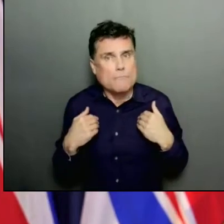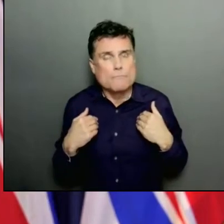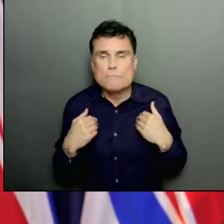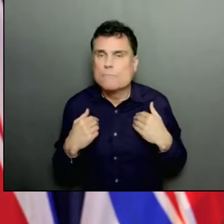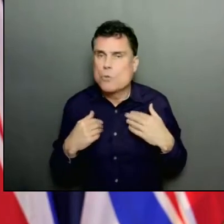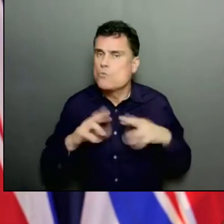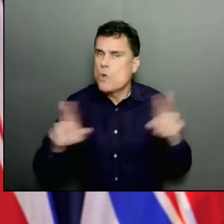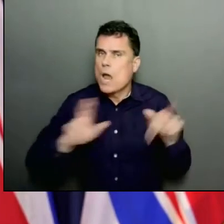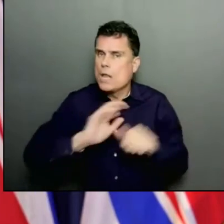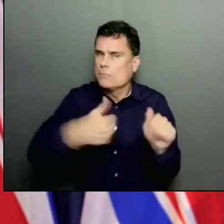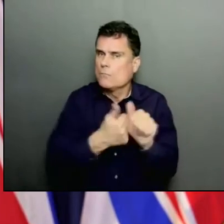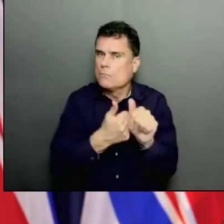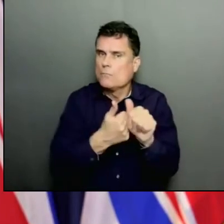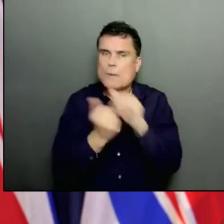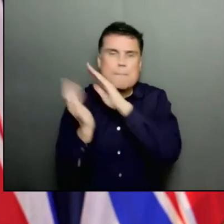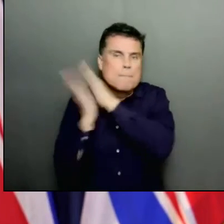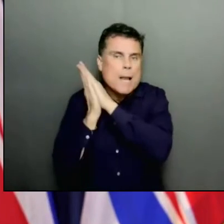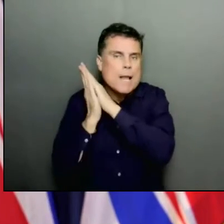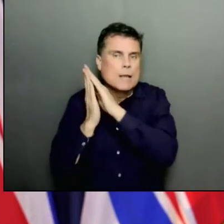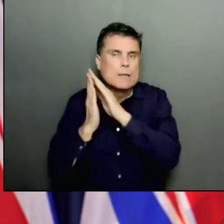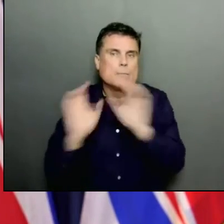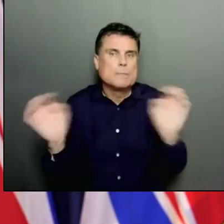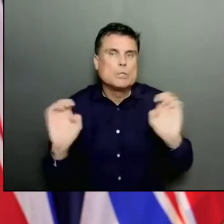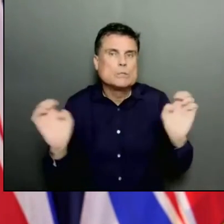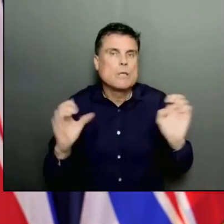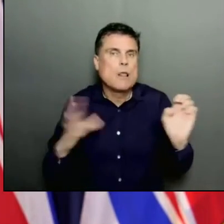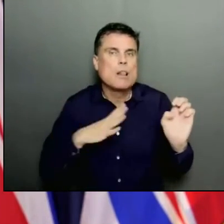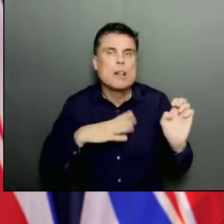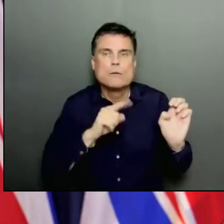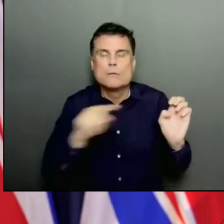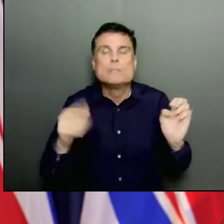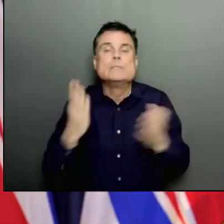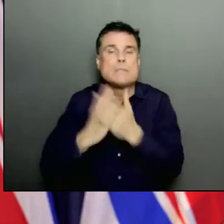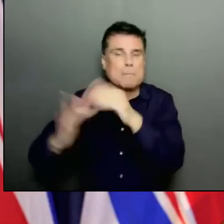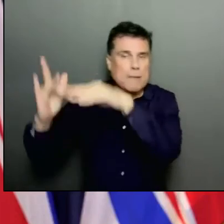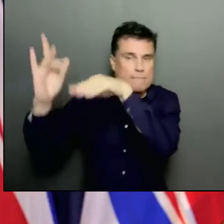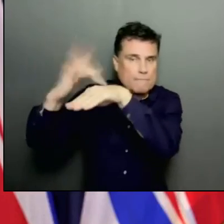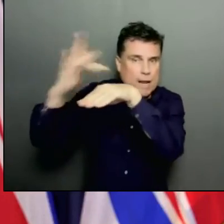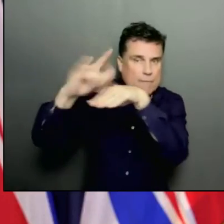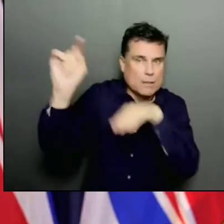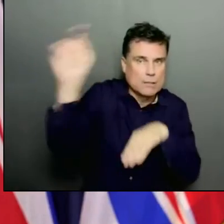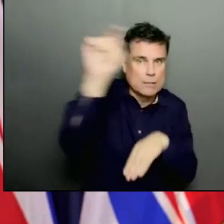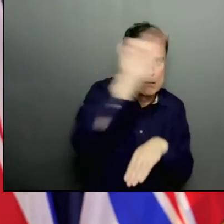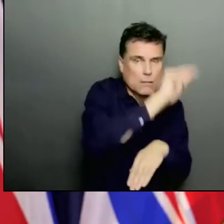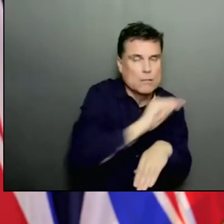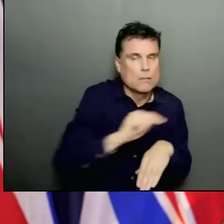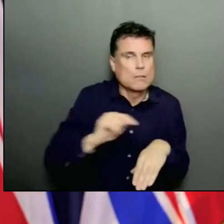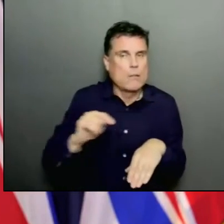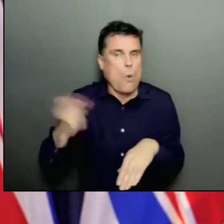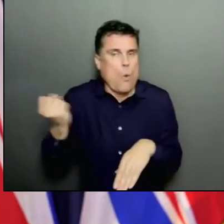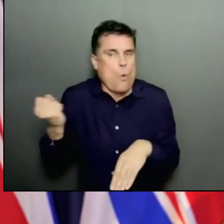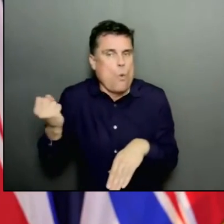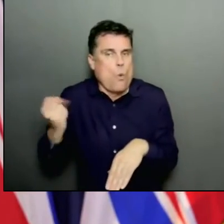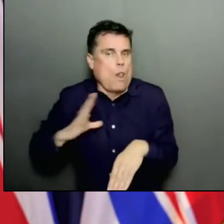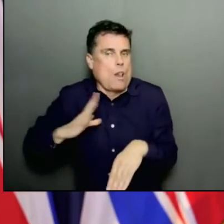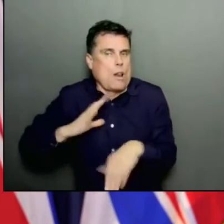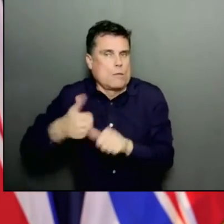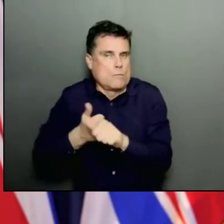per cent in critical care condition of all beds is 51.5 per cent. I would note because people are sometimes